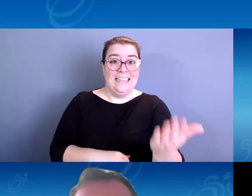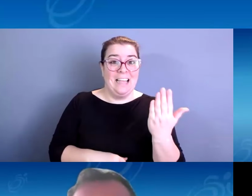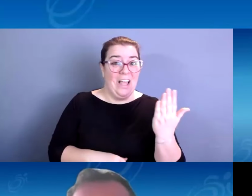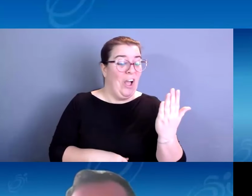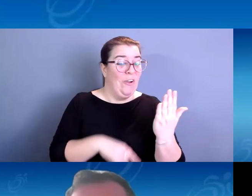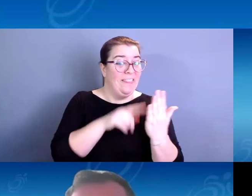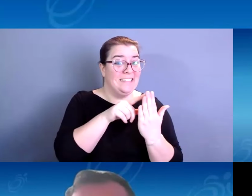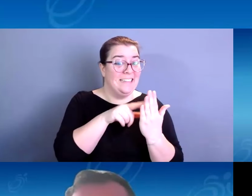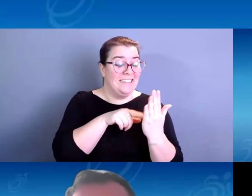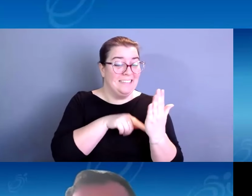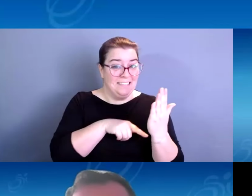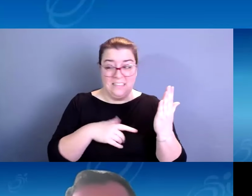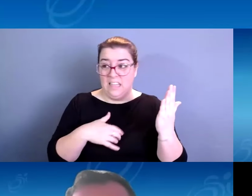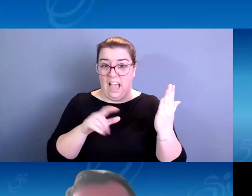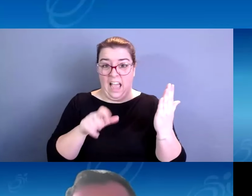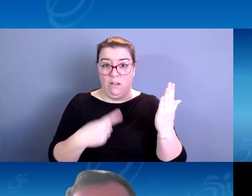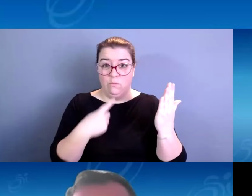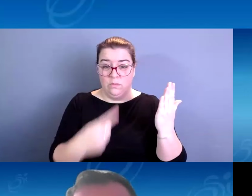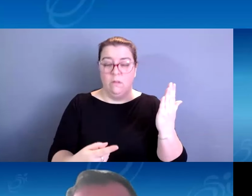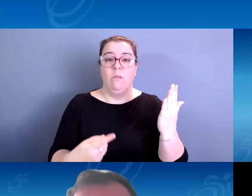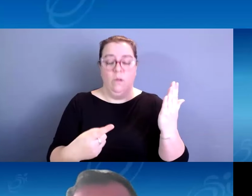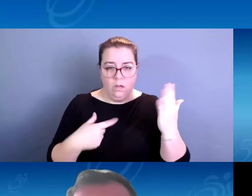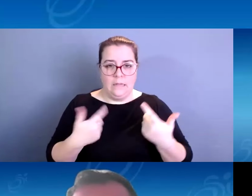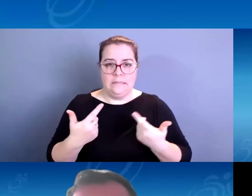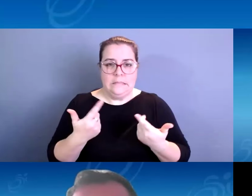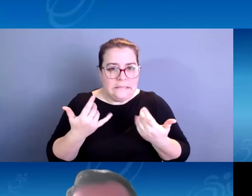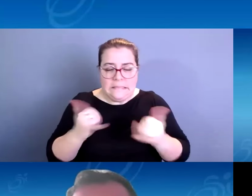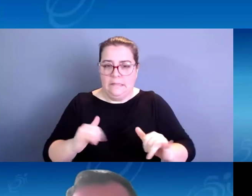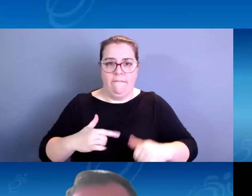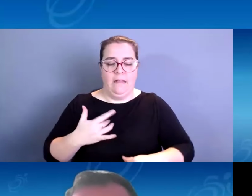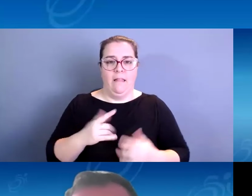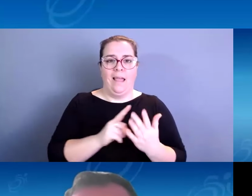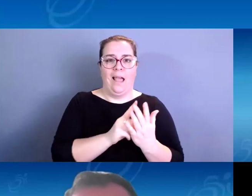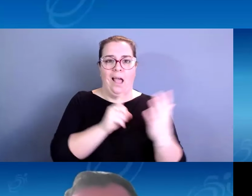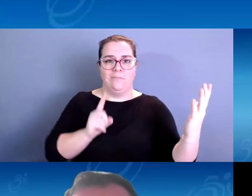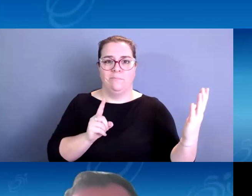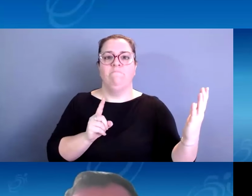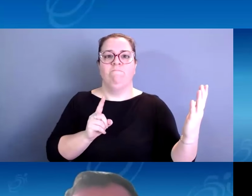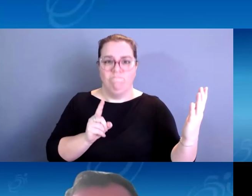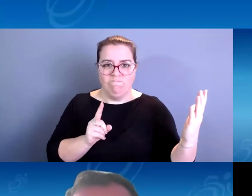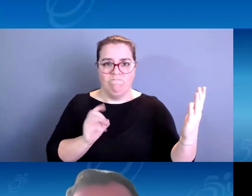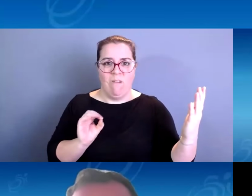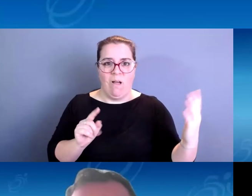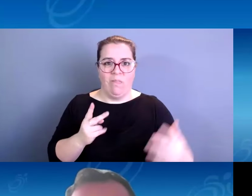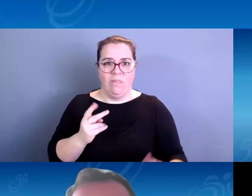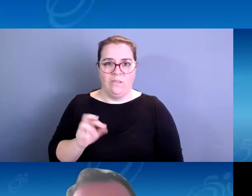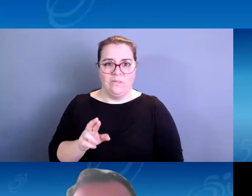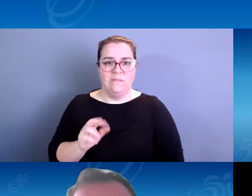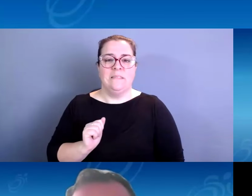opening a door to get into the room, to use a bar, to use the washroom. I don't think we're quite there yet as a society.